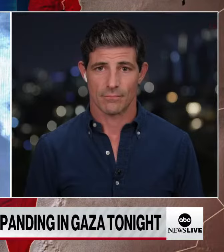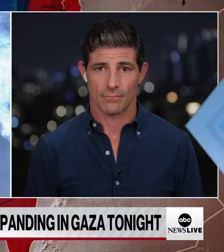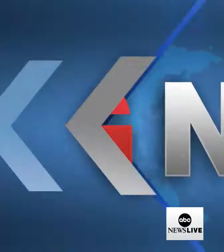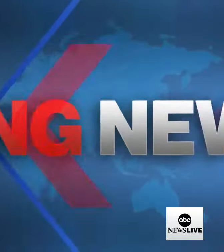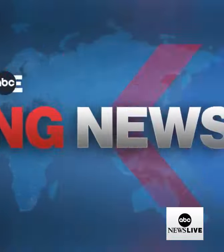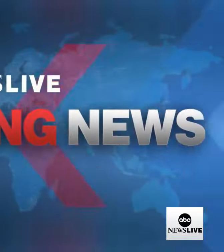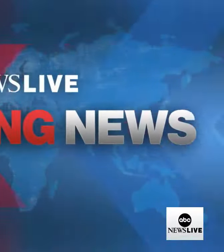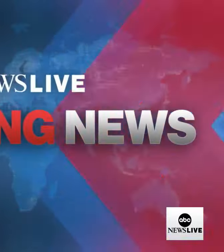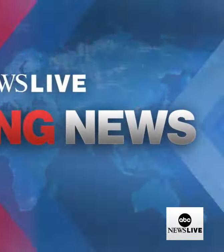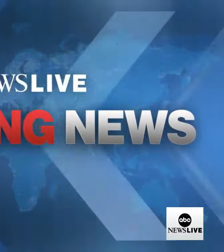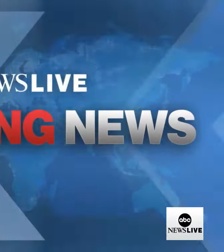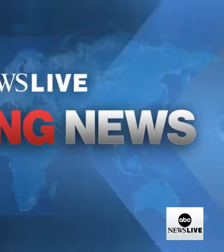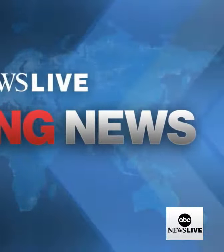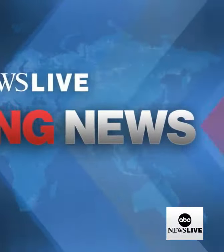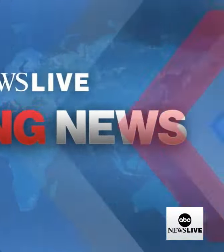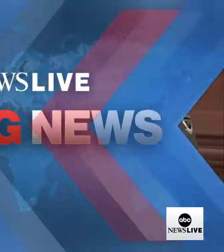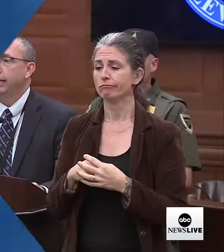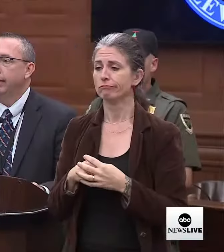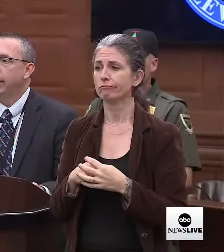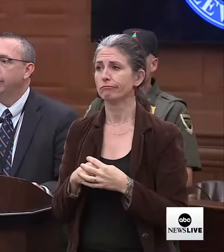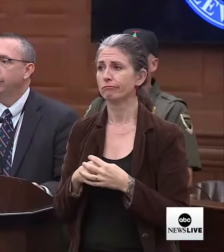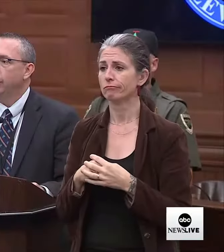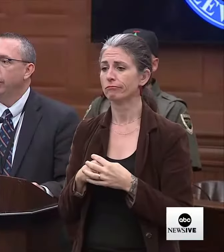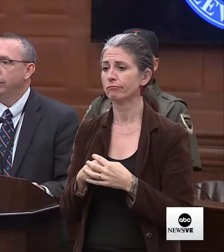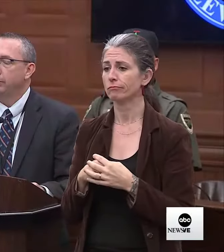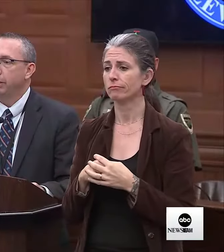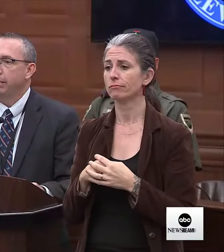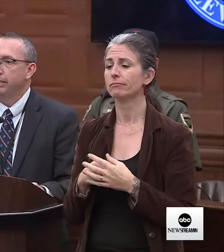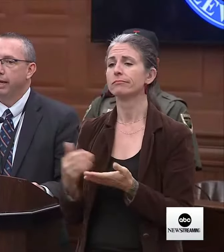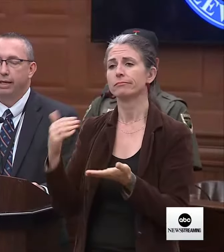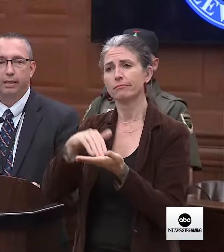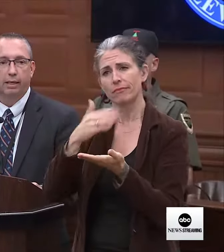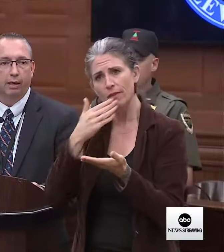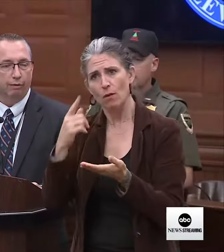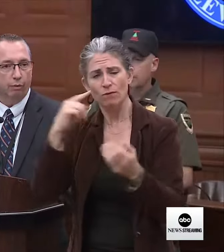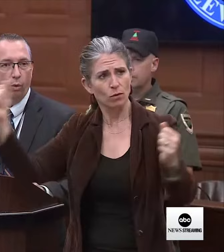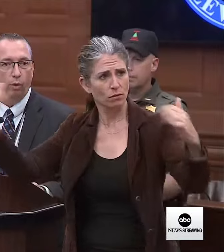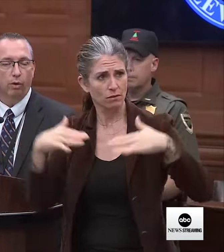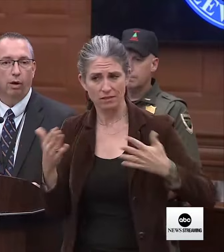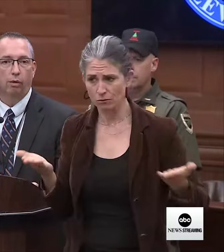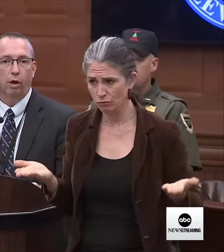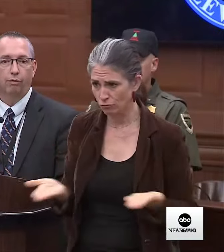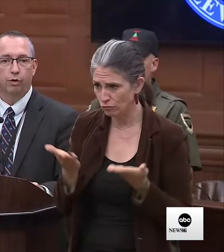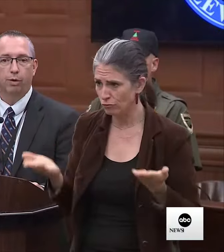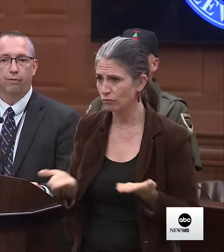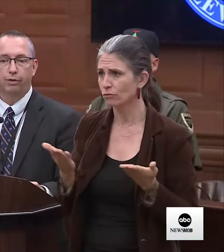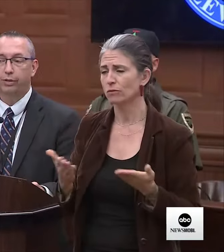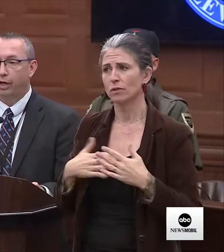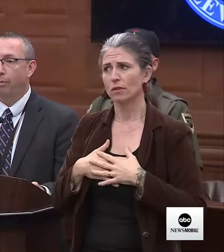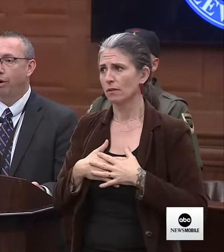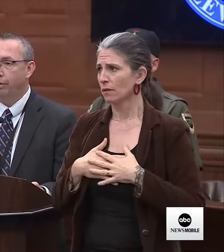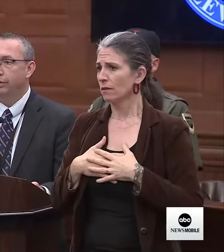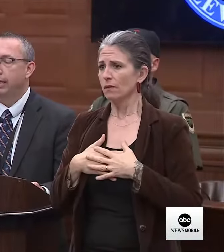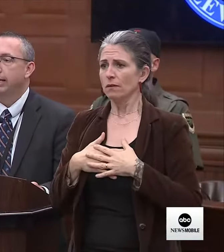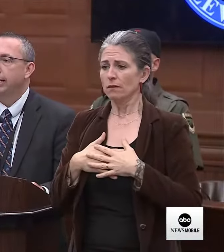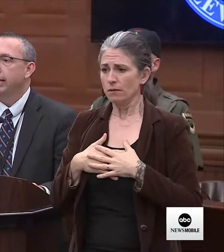AND UNFORTUNATELY, THE DEATH TOLL KEEPS INCREASING. THANK YOU SO MUCH FOR YOUR REPORTING ON THE GROUND, MATT.